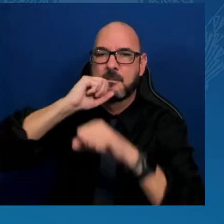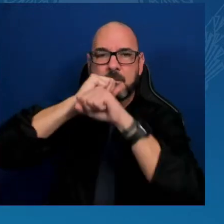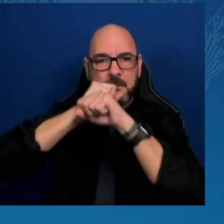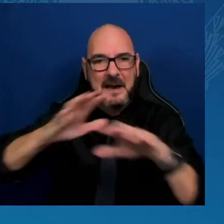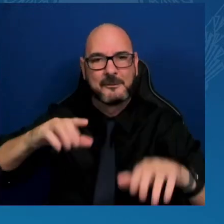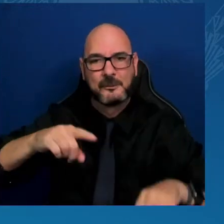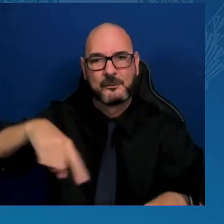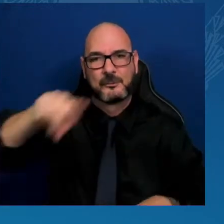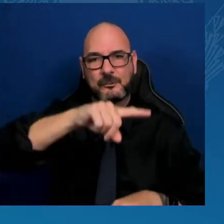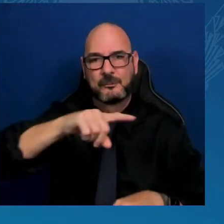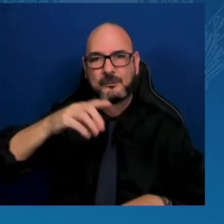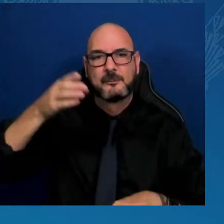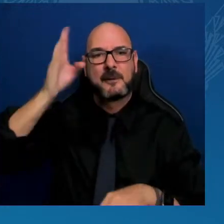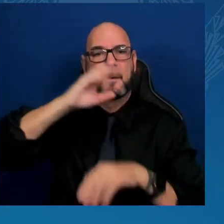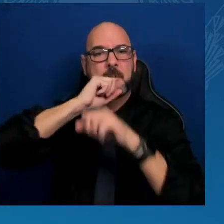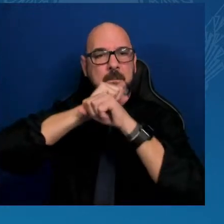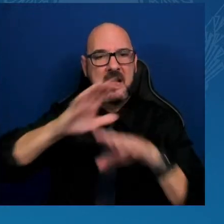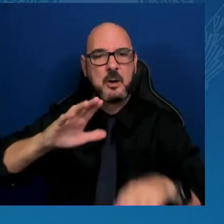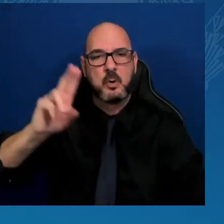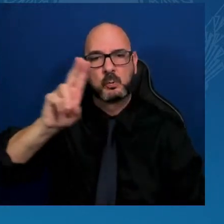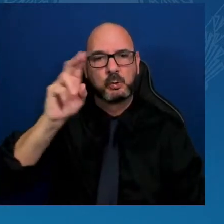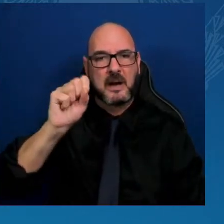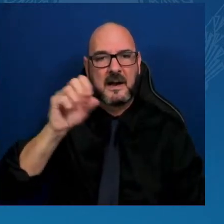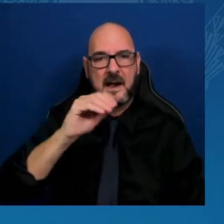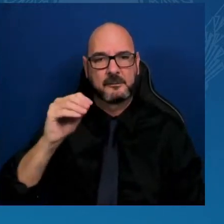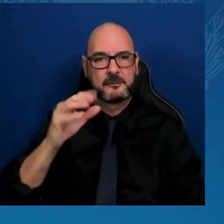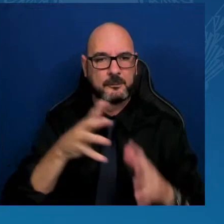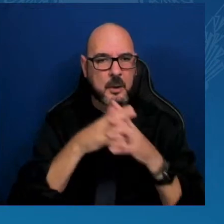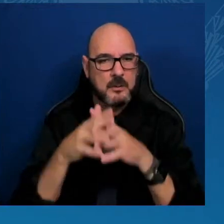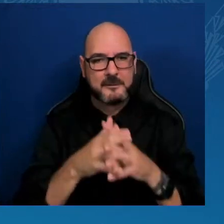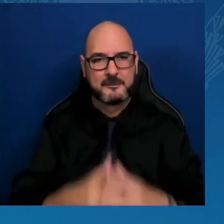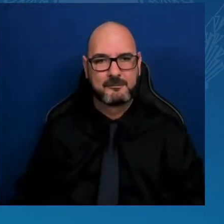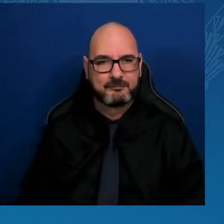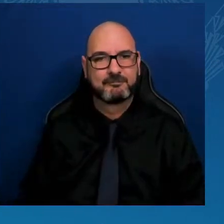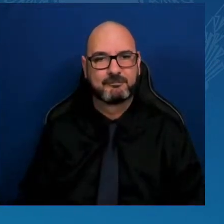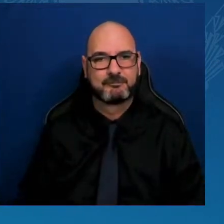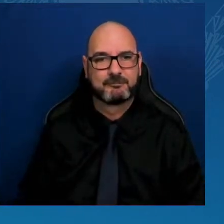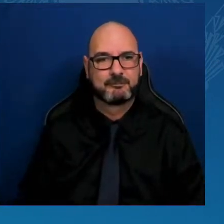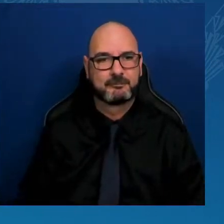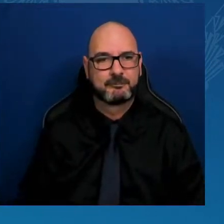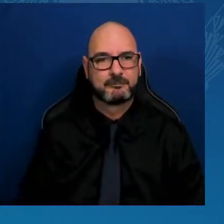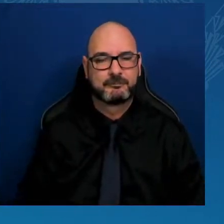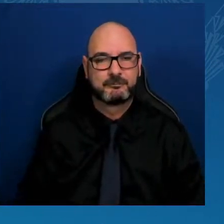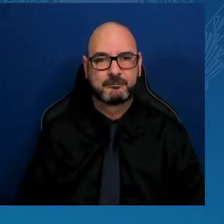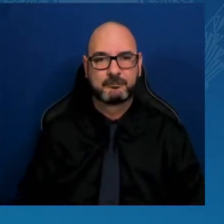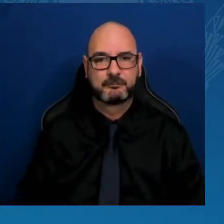Thank you.